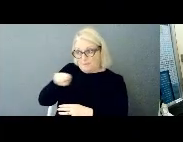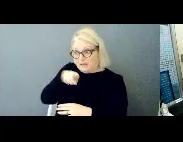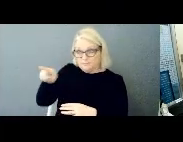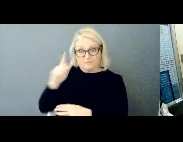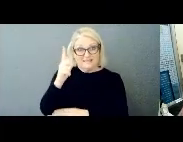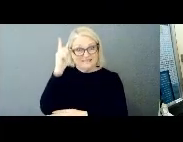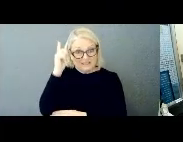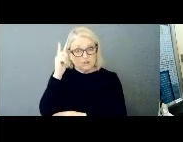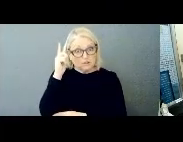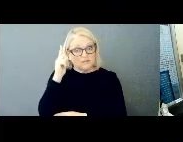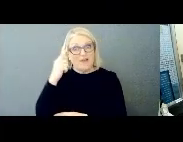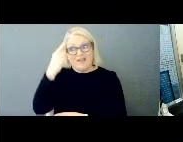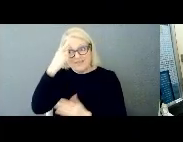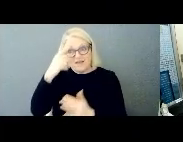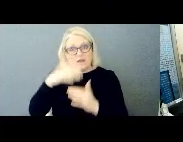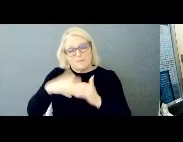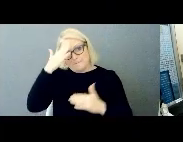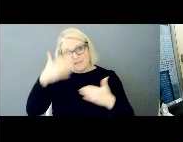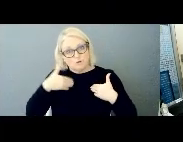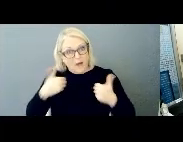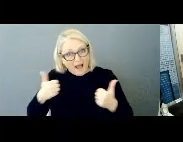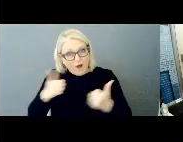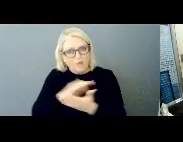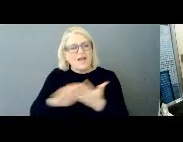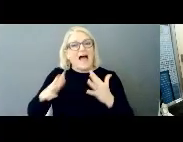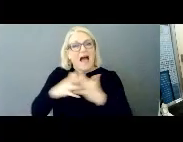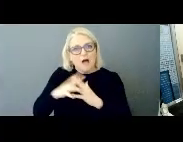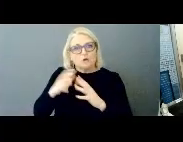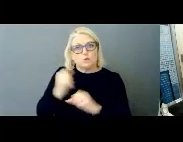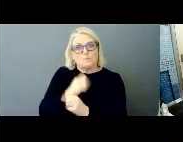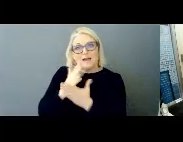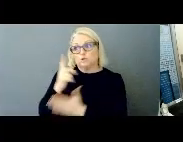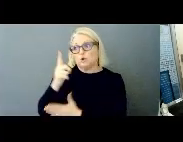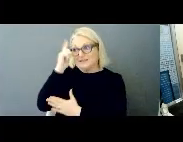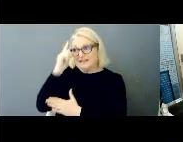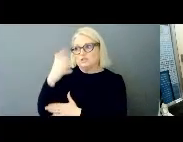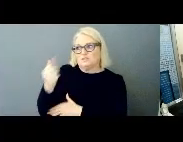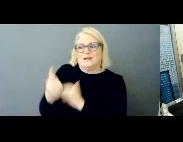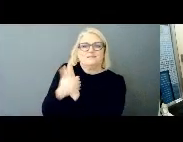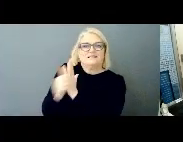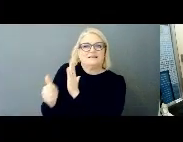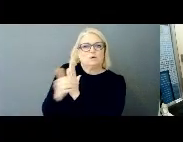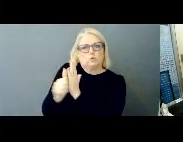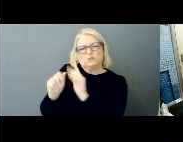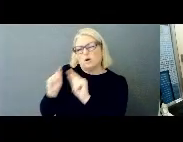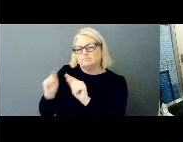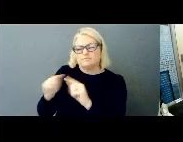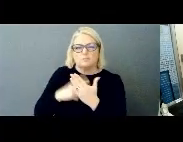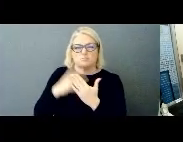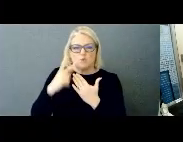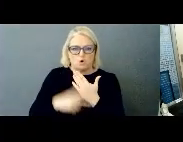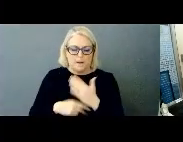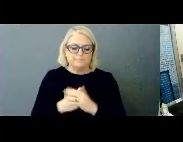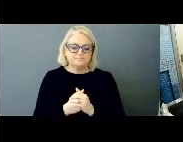And how do we uplift teacher capacity? Mental health in primary schools is showing that. And this is the sort of evidence around it.